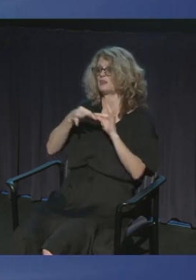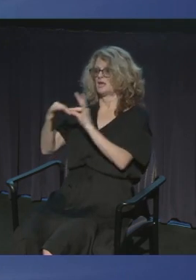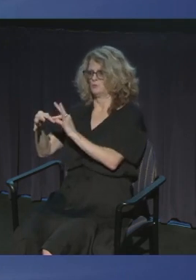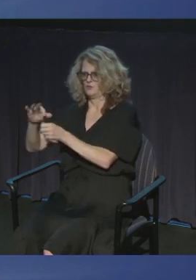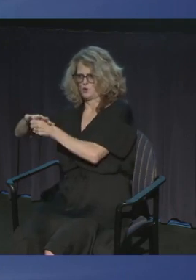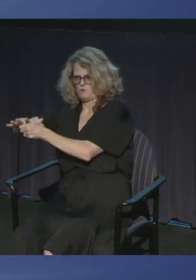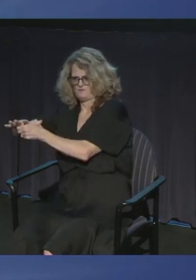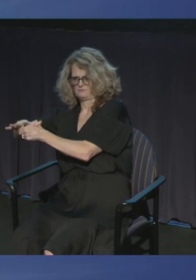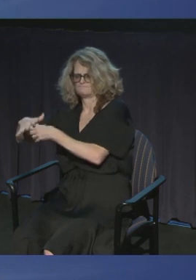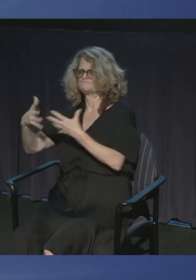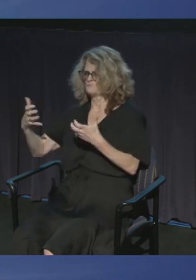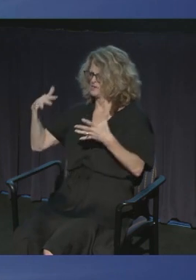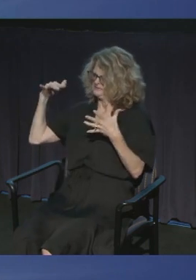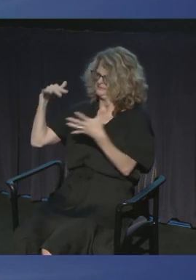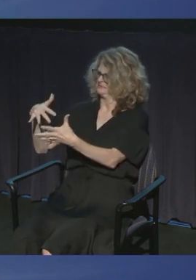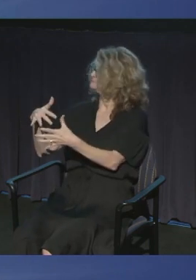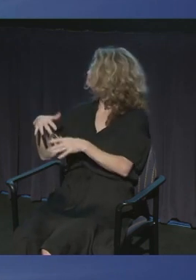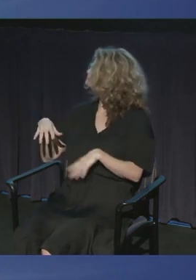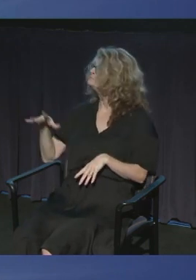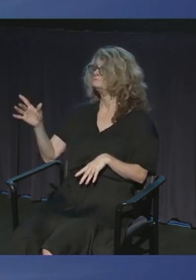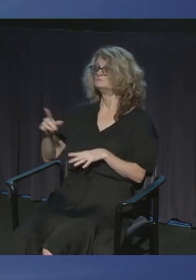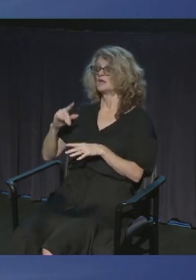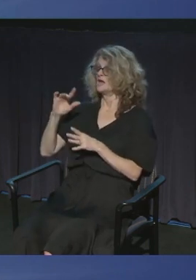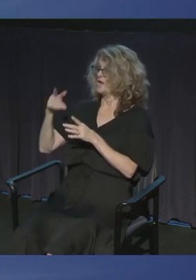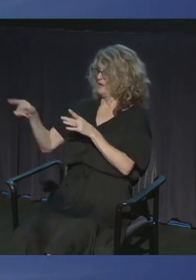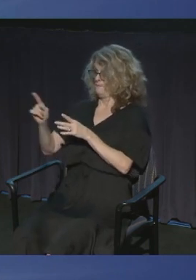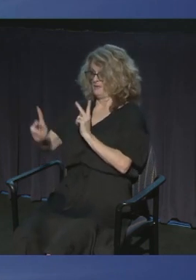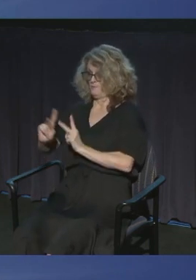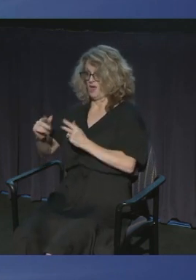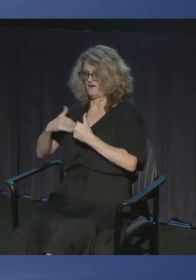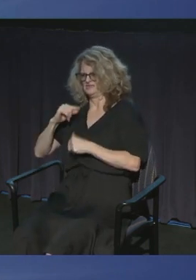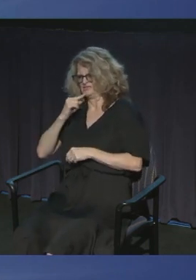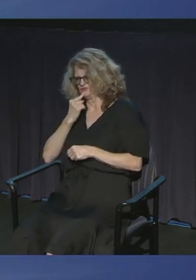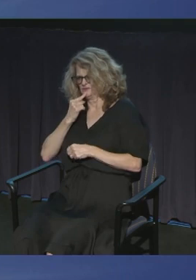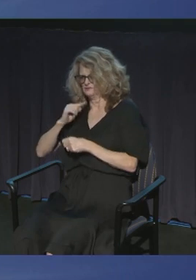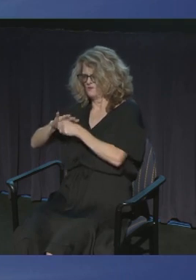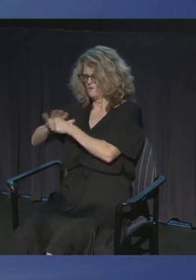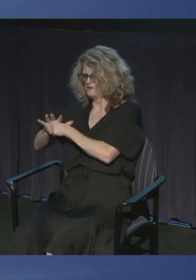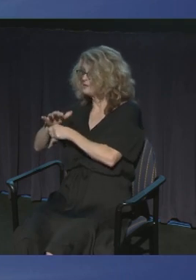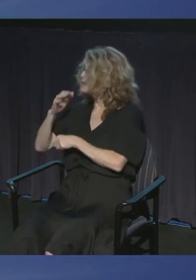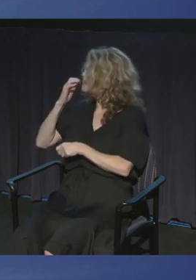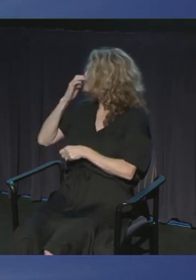COVID. THERE WERE INDICATIONS THAT AN AND SEVERE COVID PATIENTS THERE WAS AN INCREASE